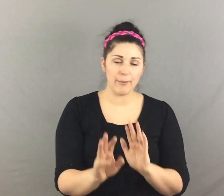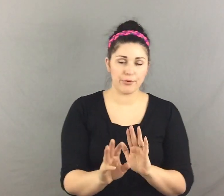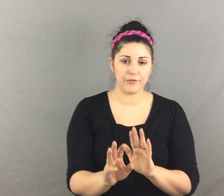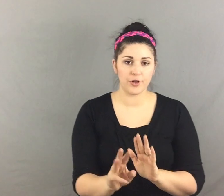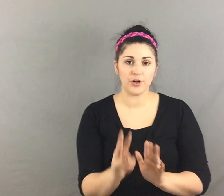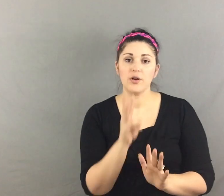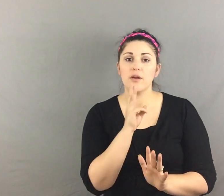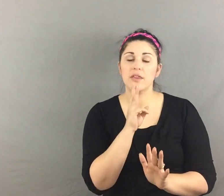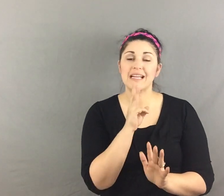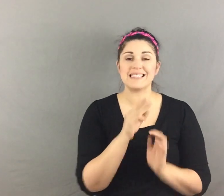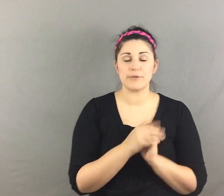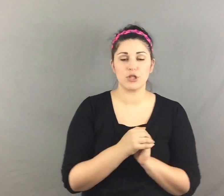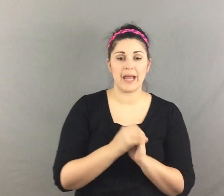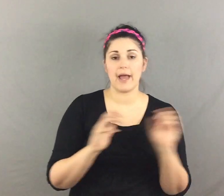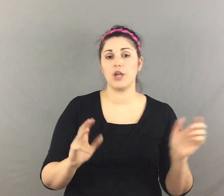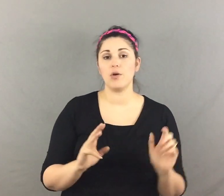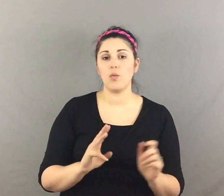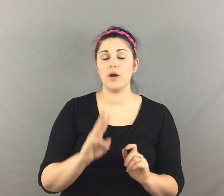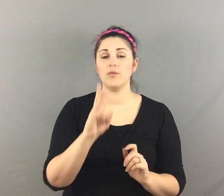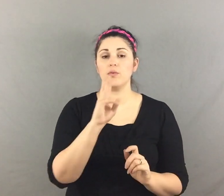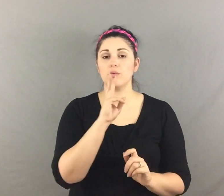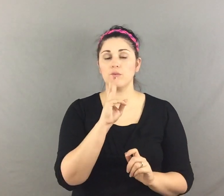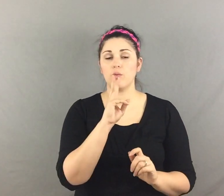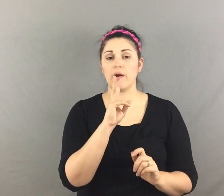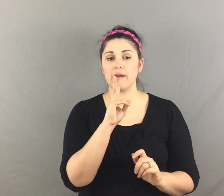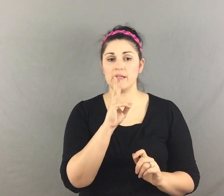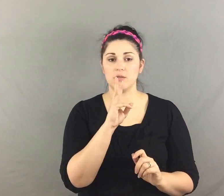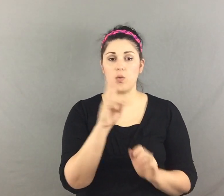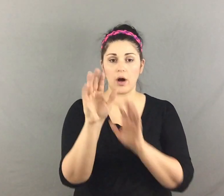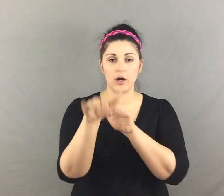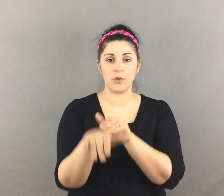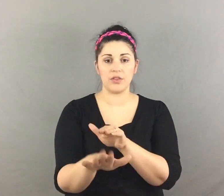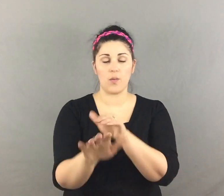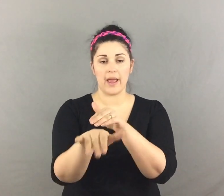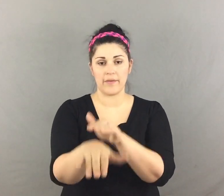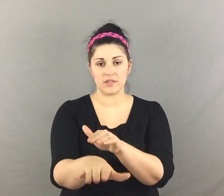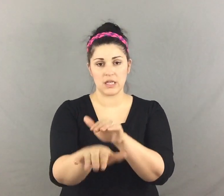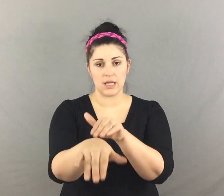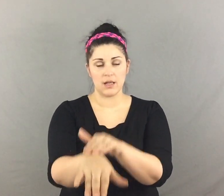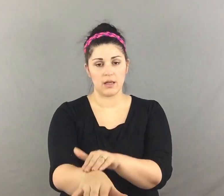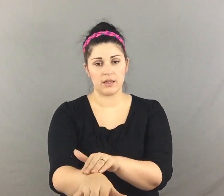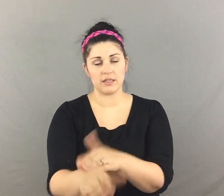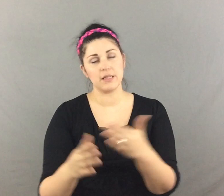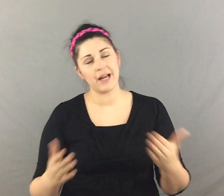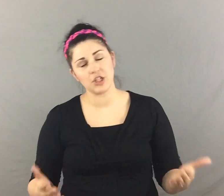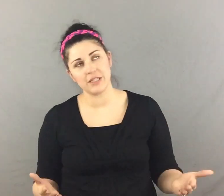I prefer the conceptually accurate one where it's water with the waves like this. Actually,